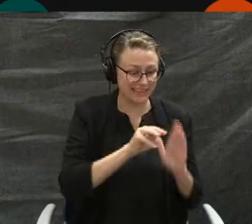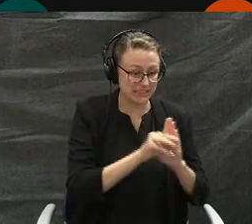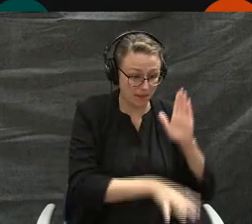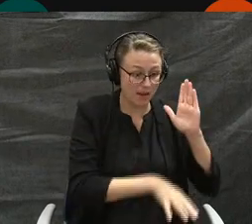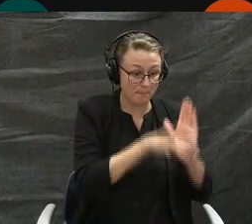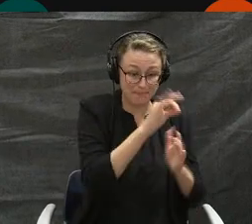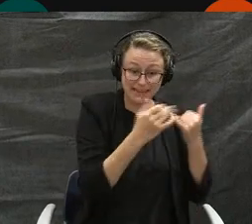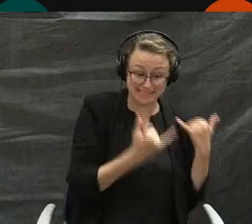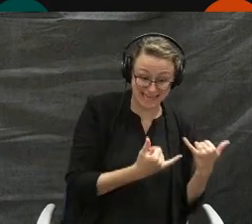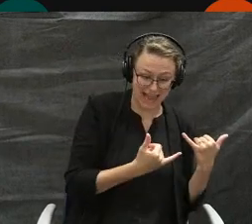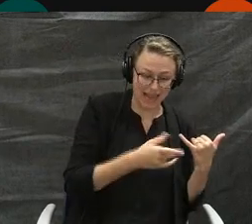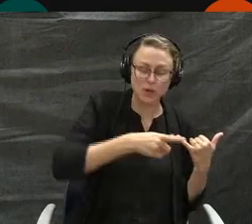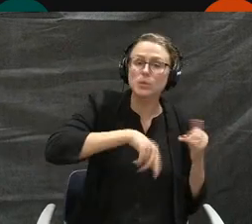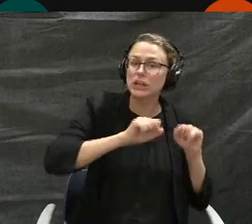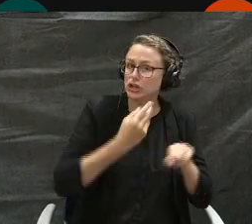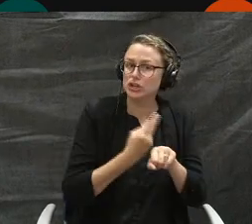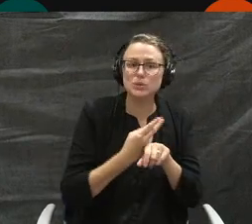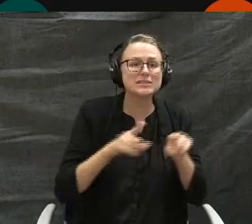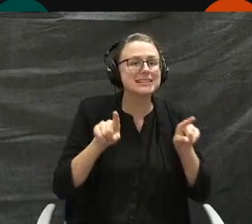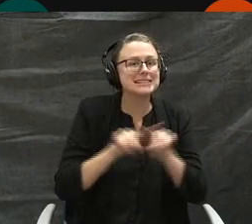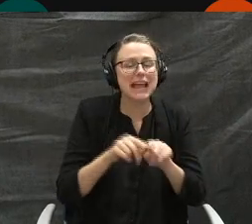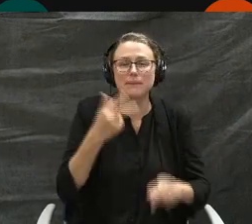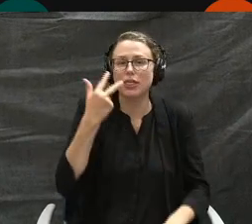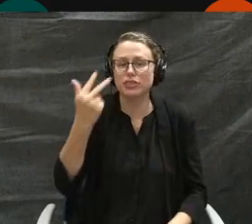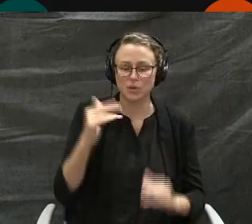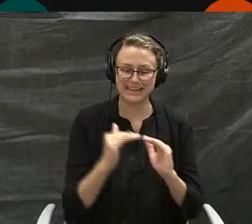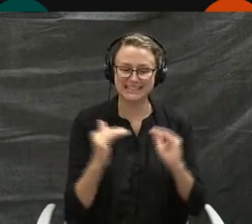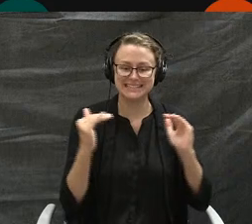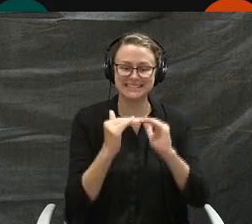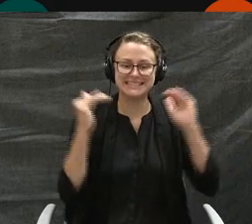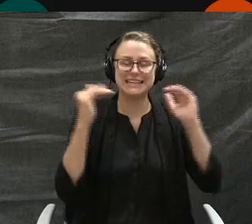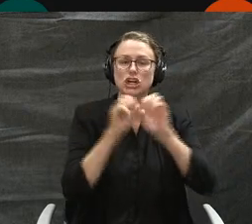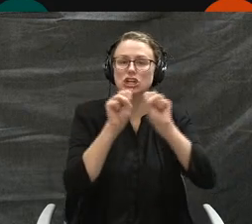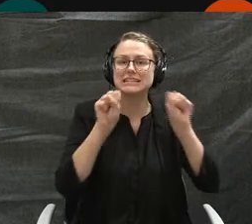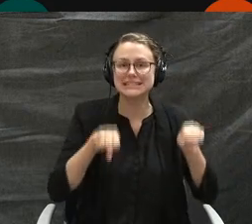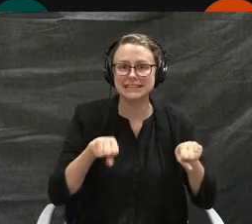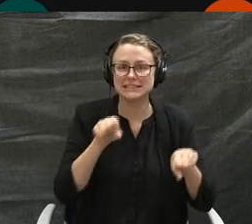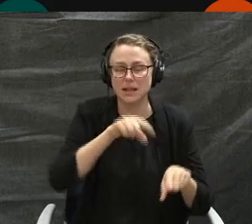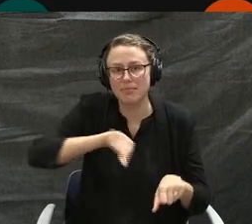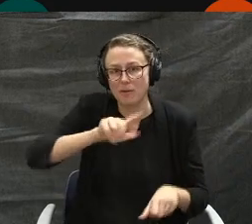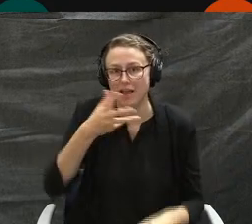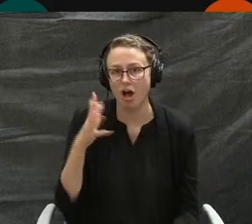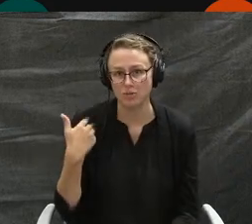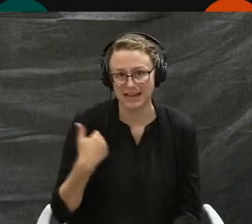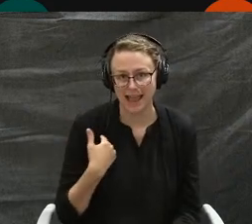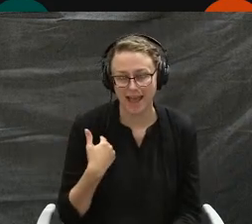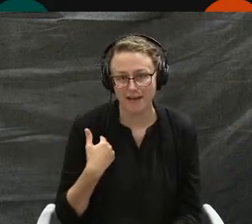we could use the same three tiered system that we currently have in place. Obviously the